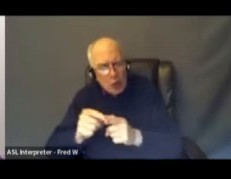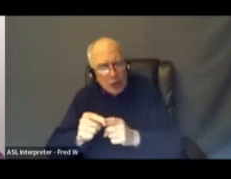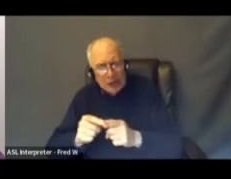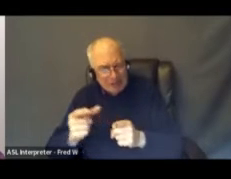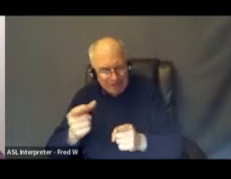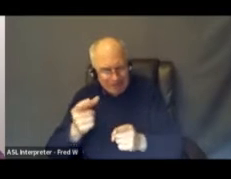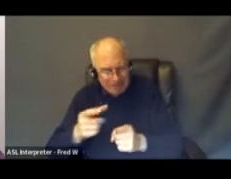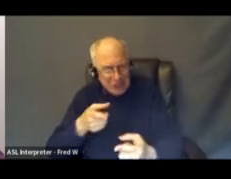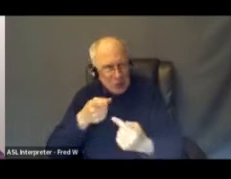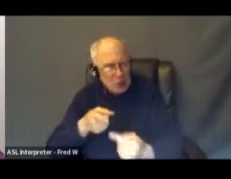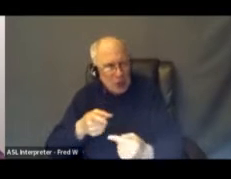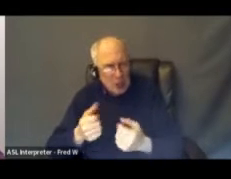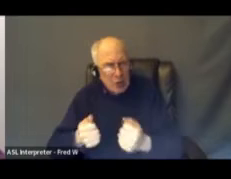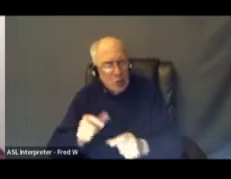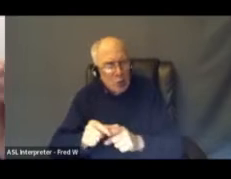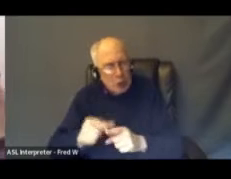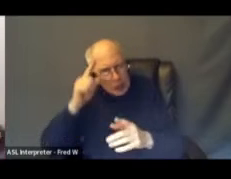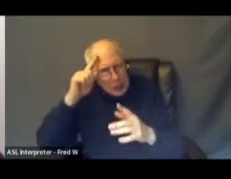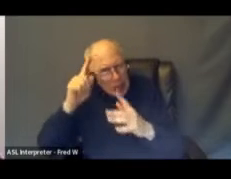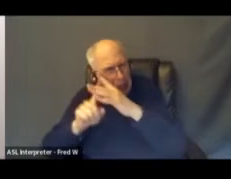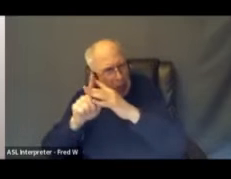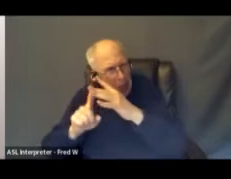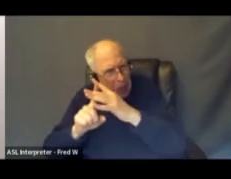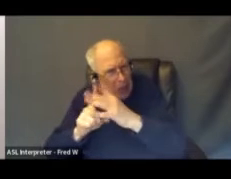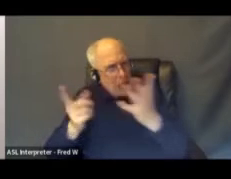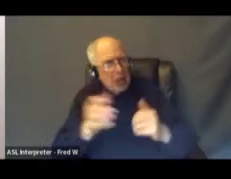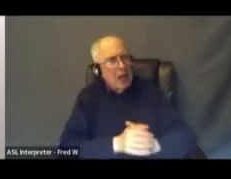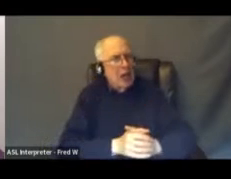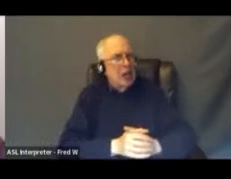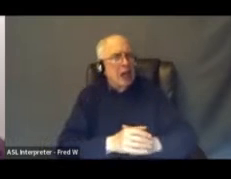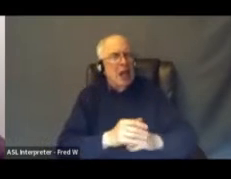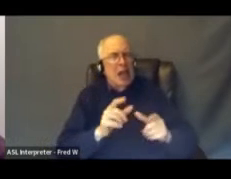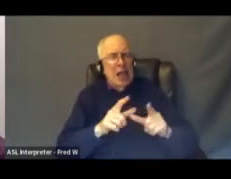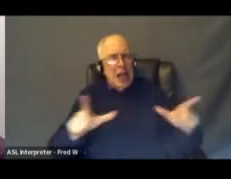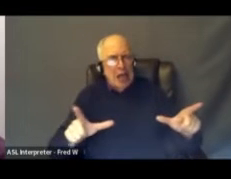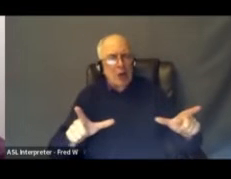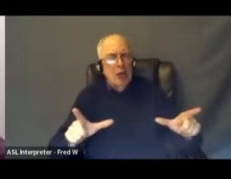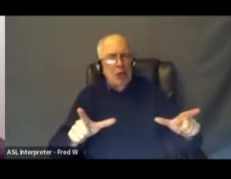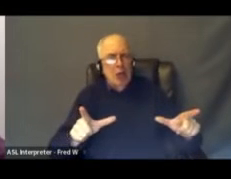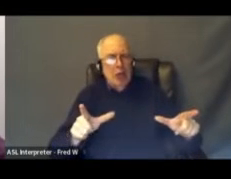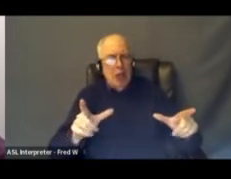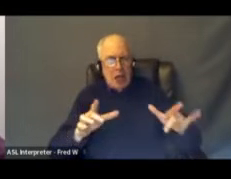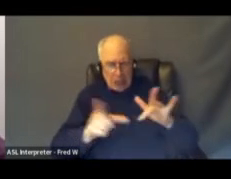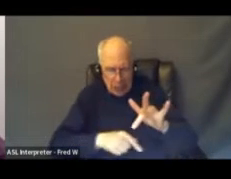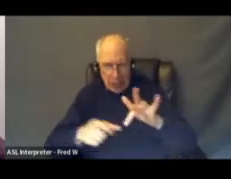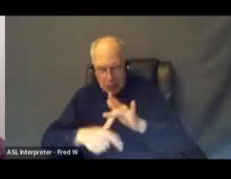Do you experience language gaps? So there's this connection? And I have found that just going through the Symptoms